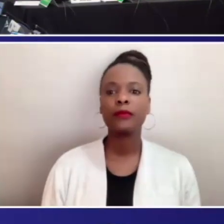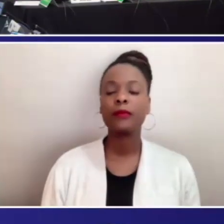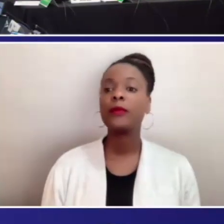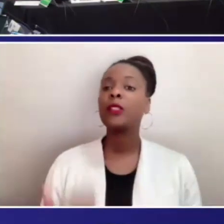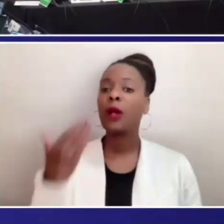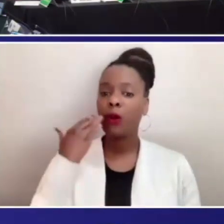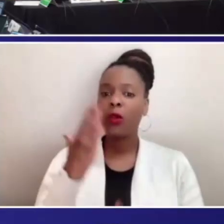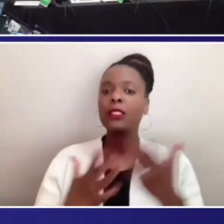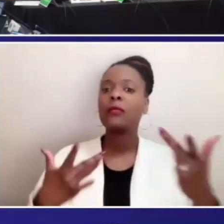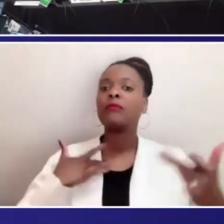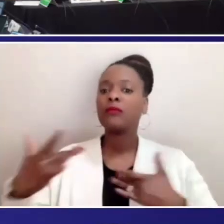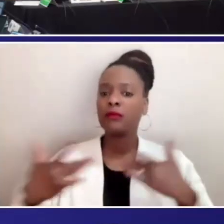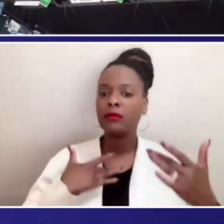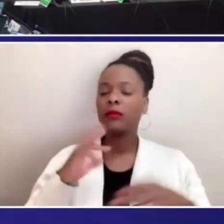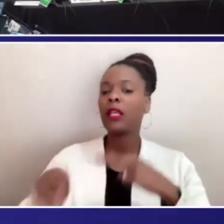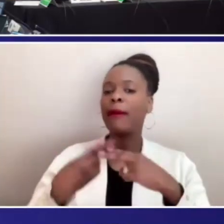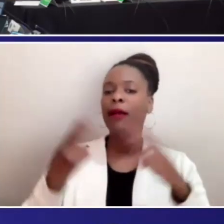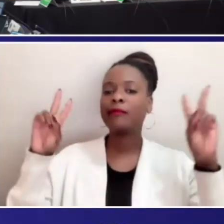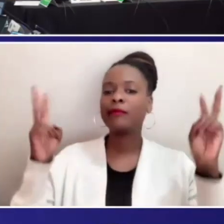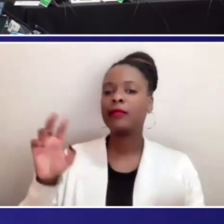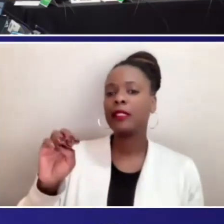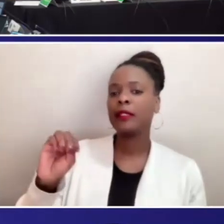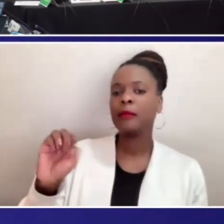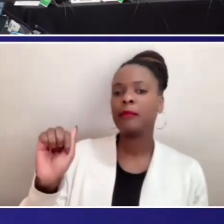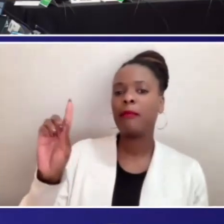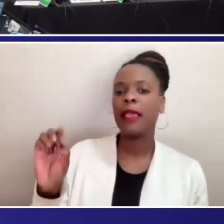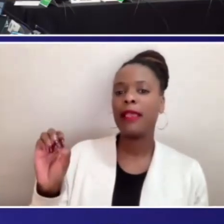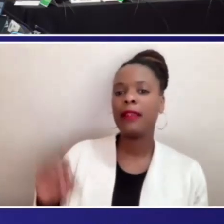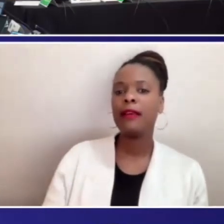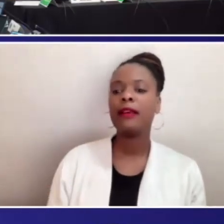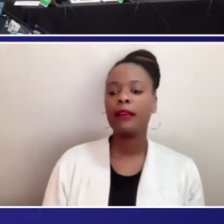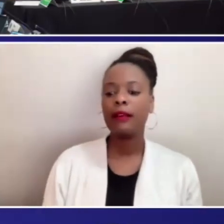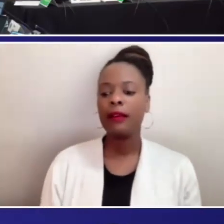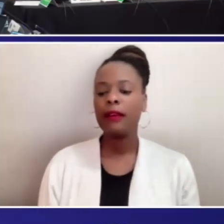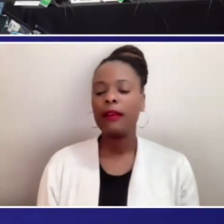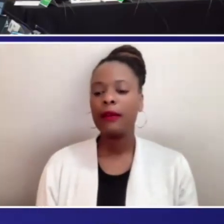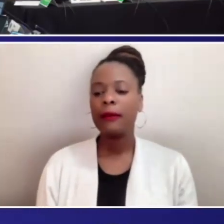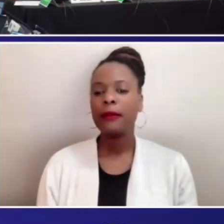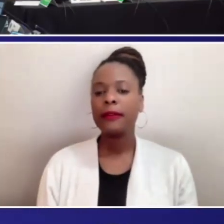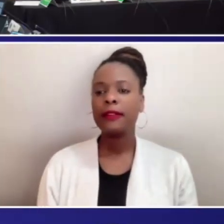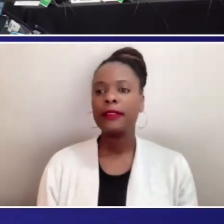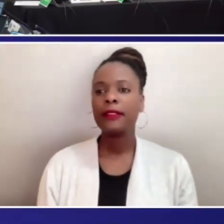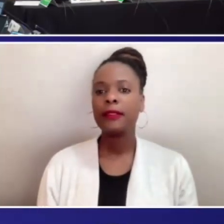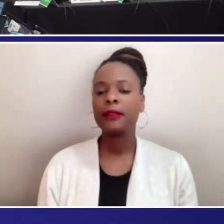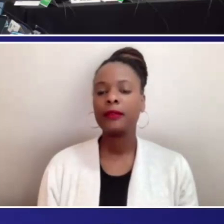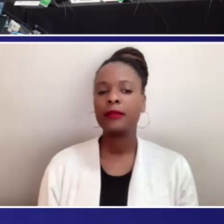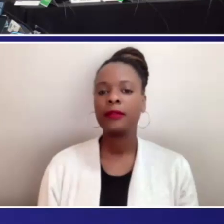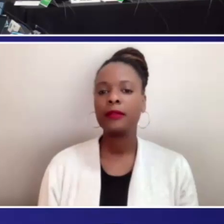about made and -- made and dispersed.